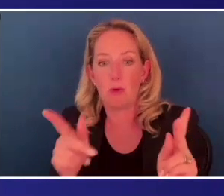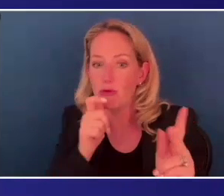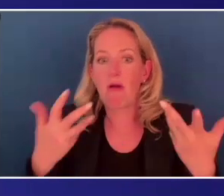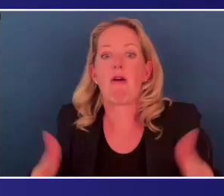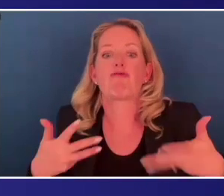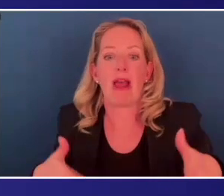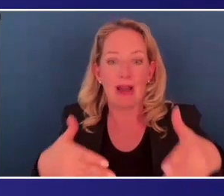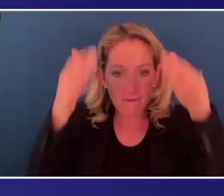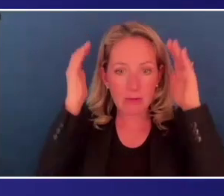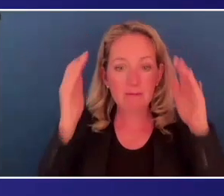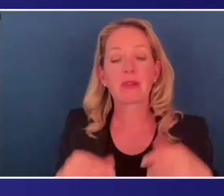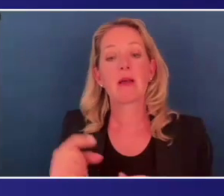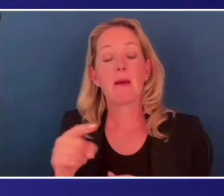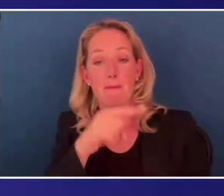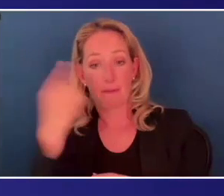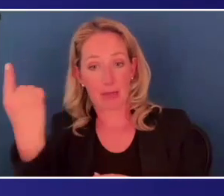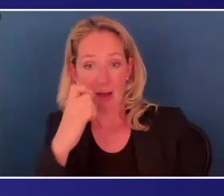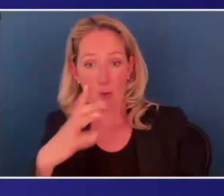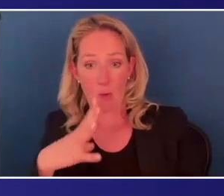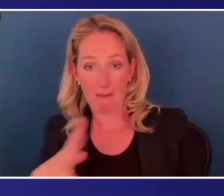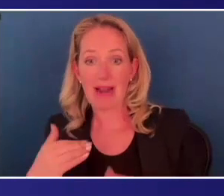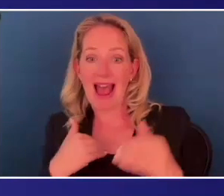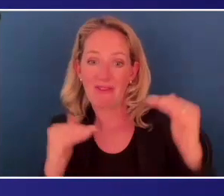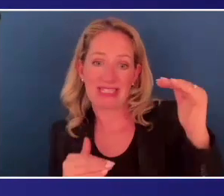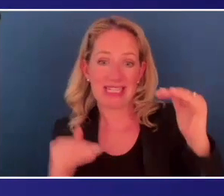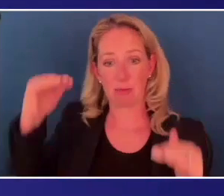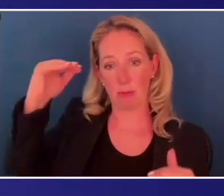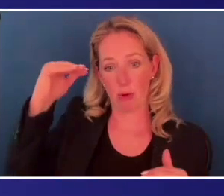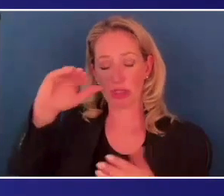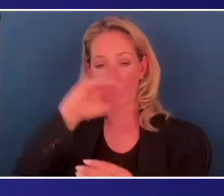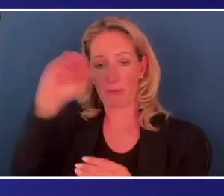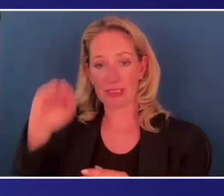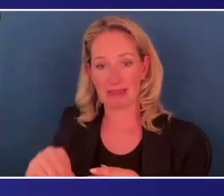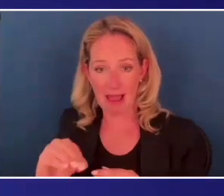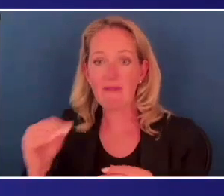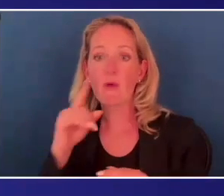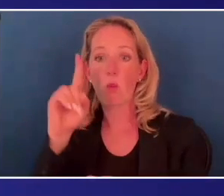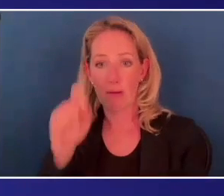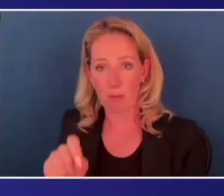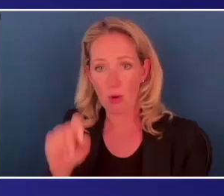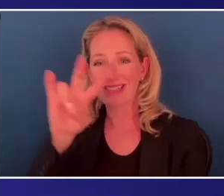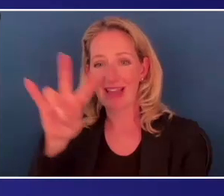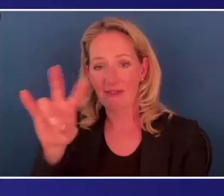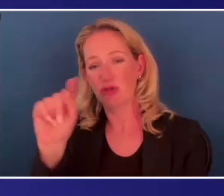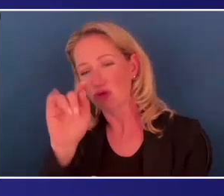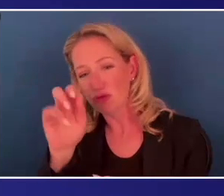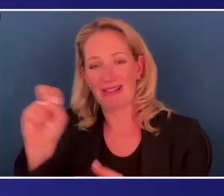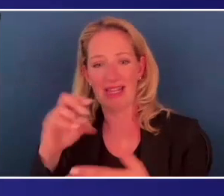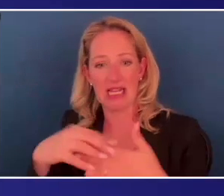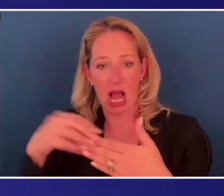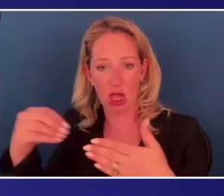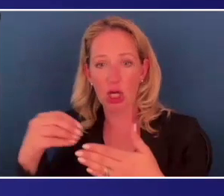Black women carry a disproportionate amount of the 1.7 trillion dollar debt and this is solely because of anti-black racism.